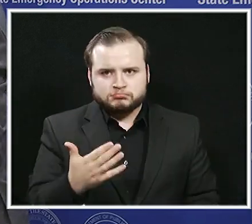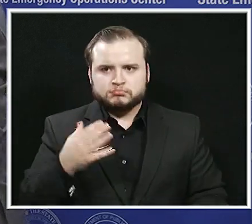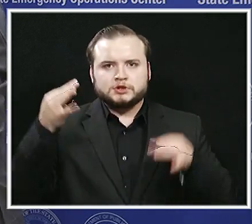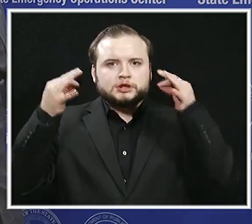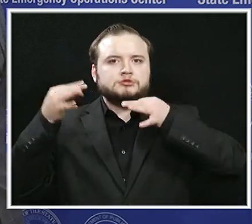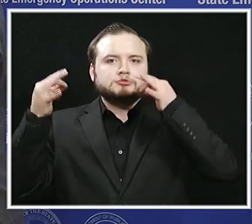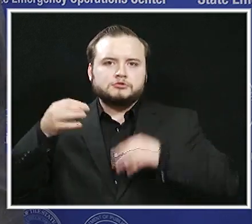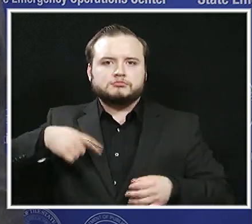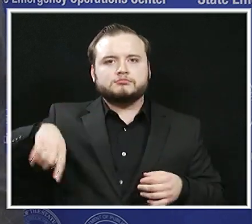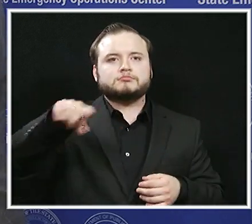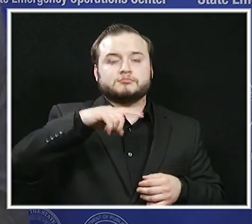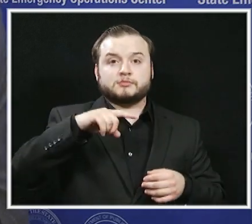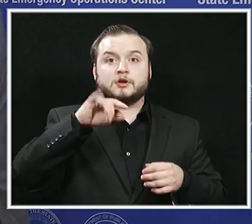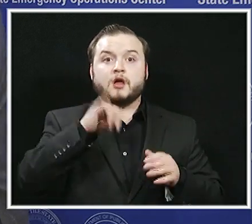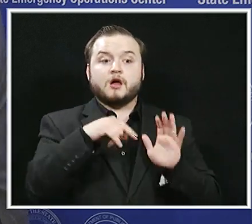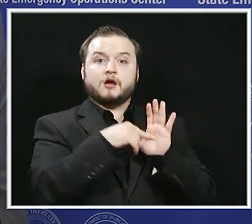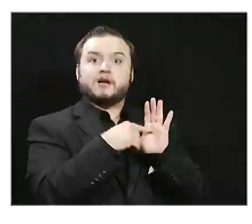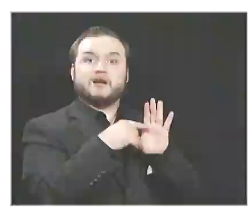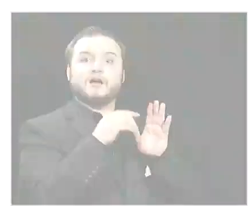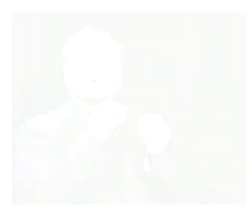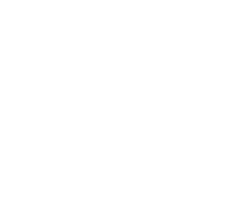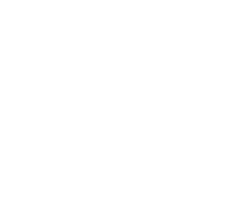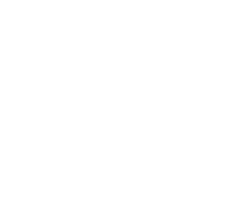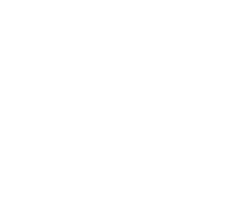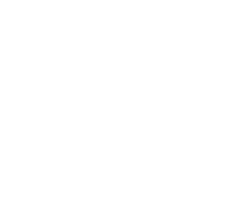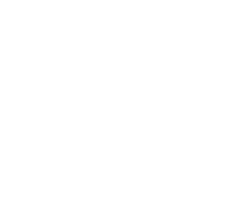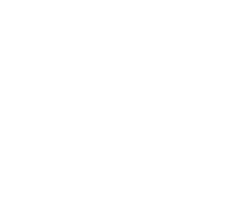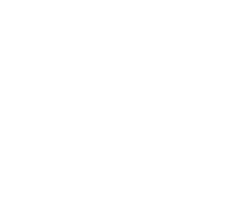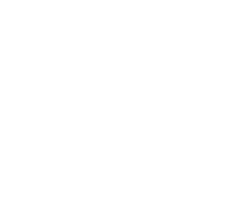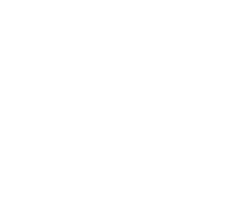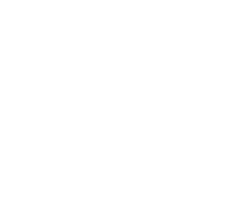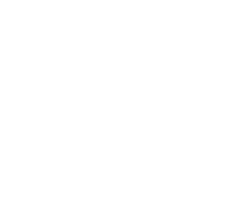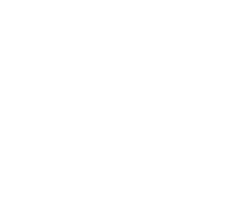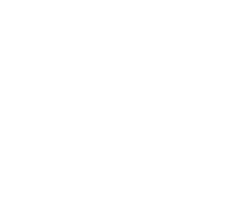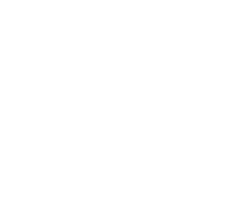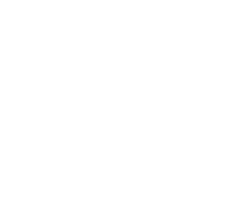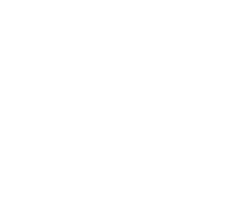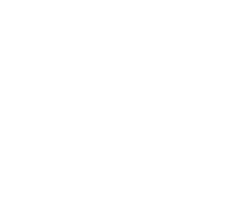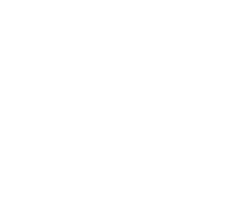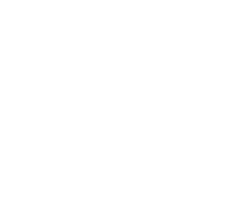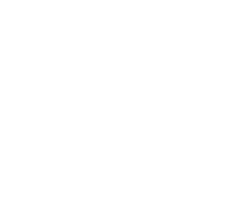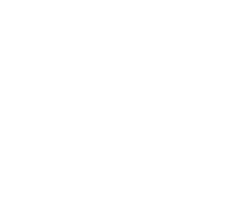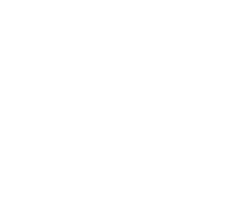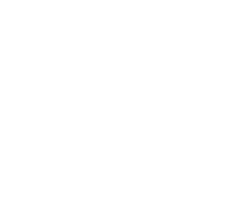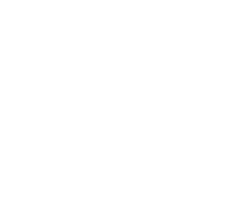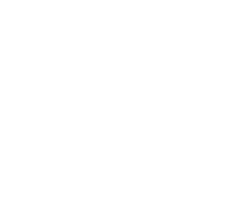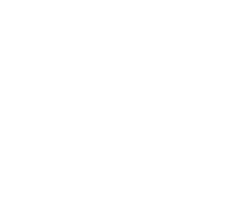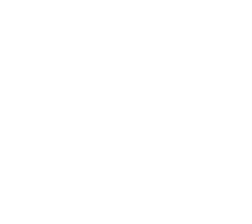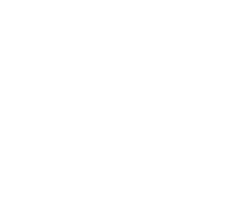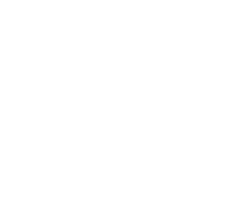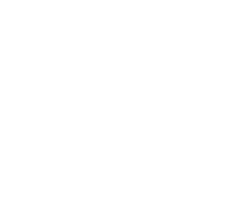state government, this is what you have done by staying home, by social distancing, by making good decisions, ours went down like this, which means there are a